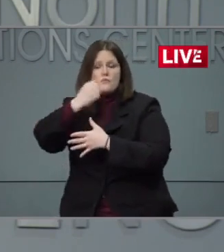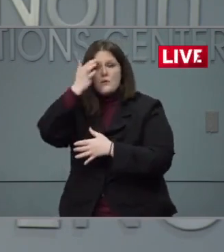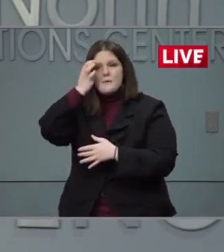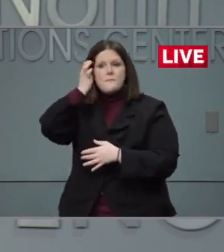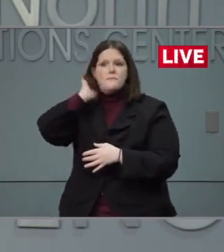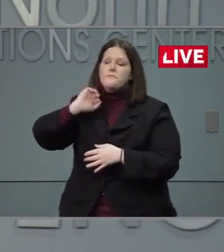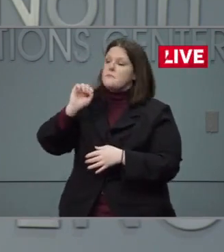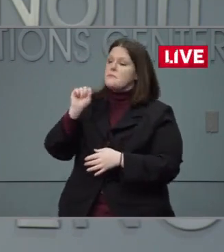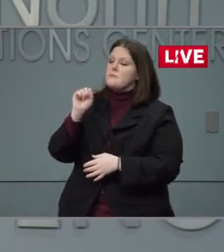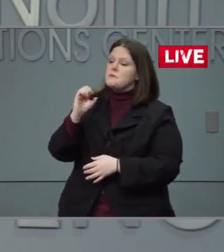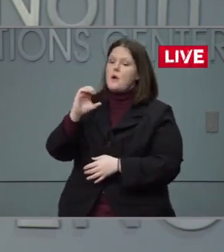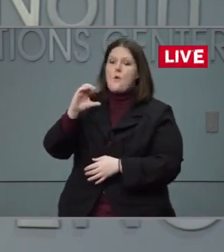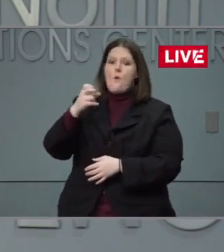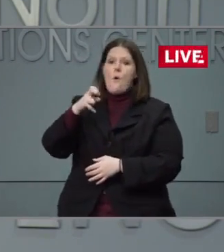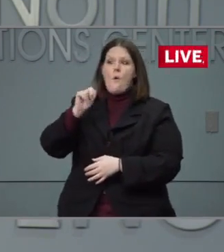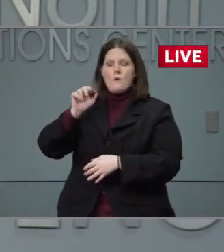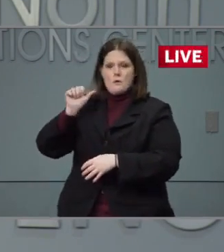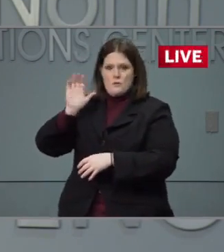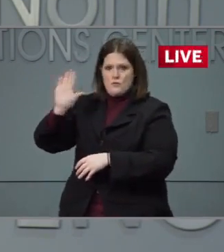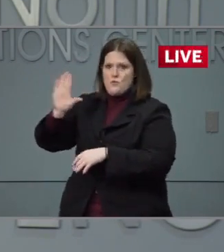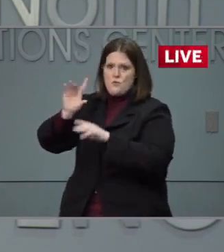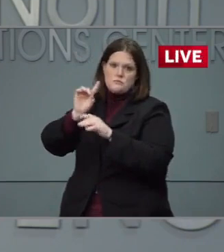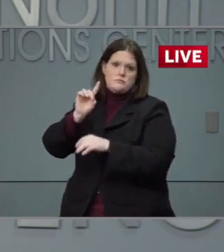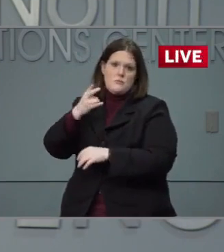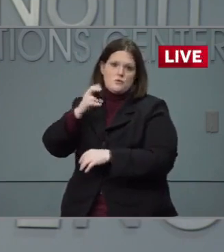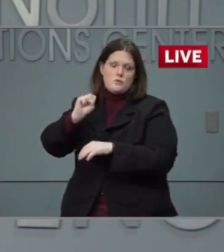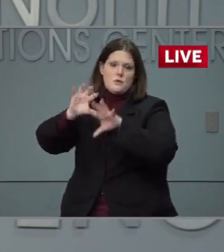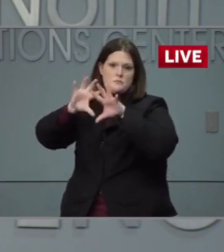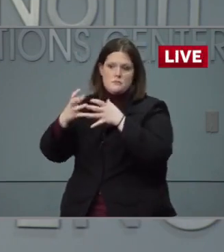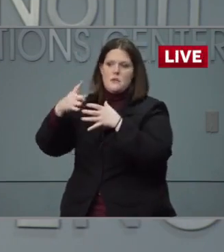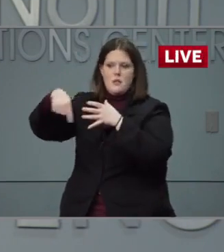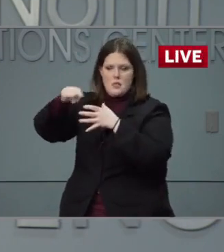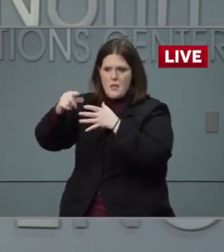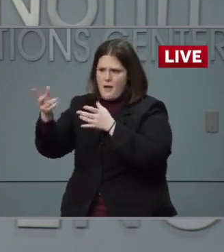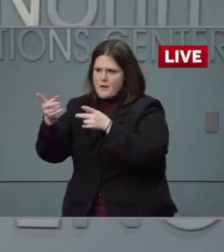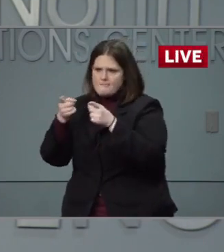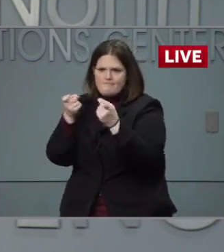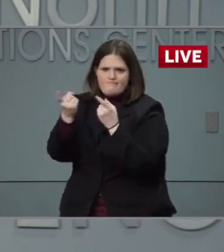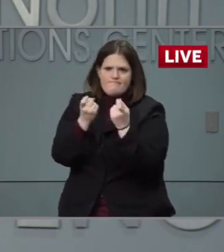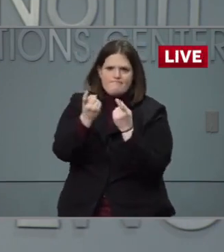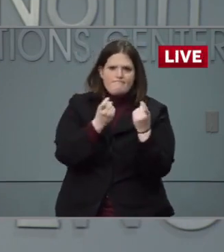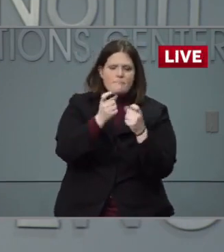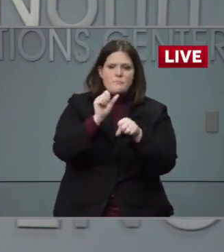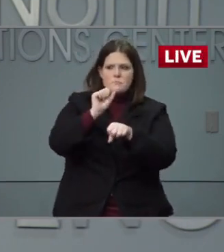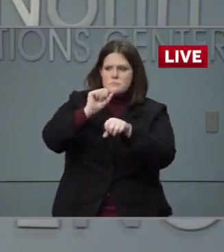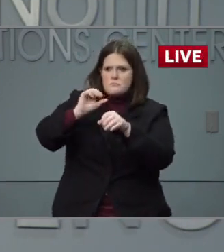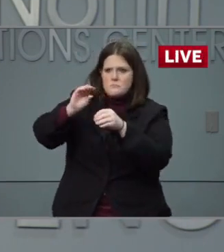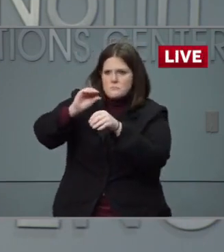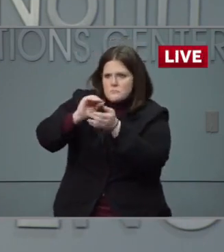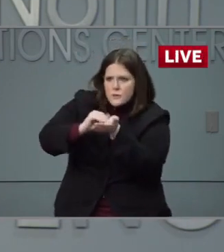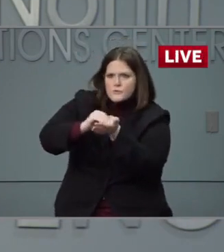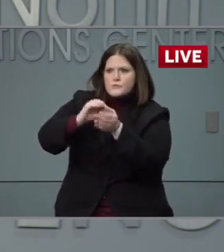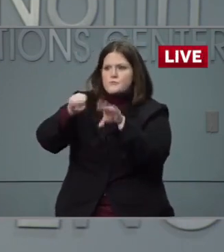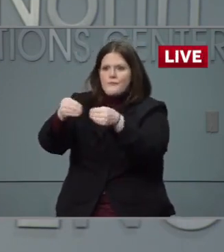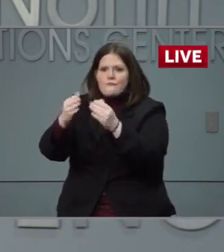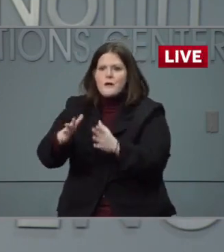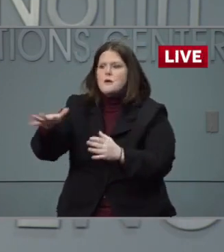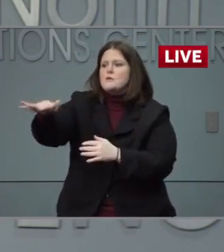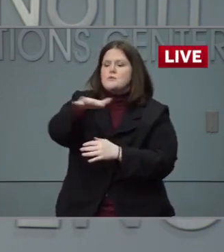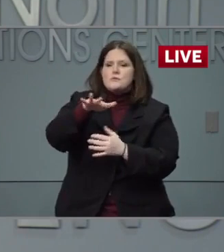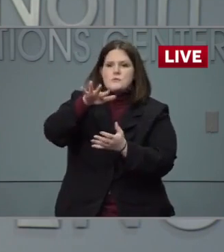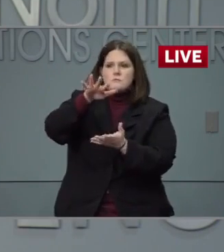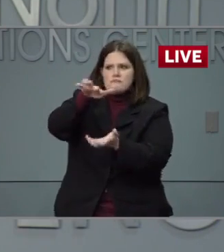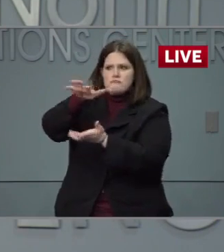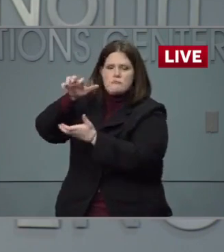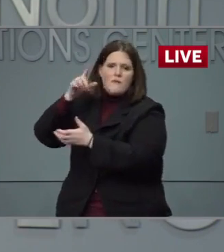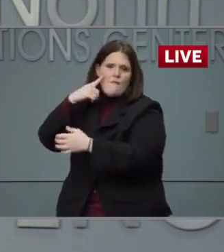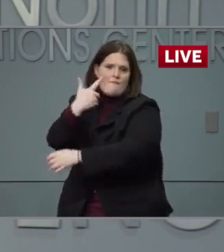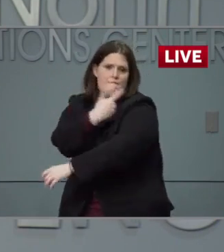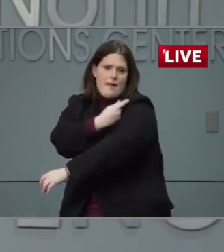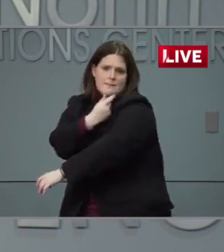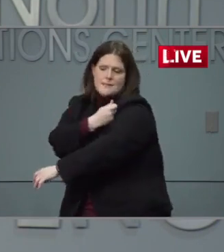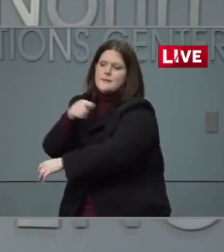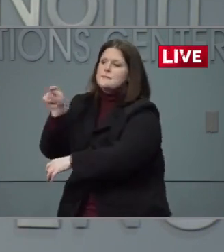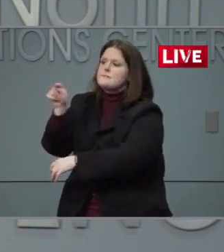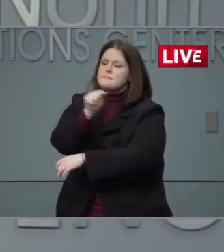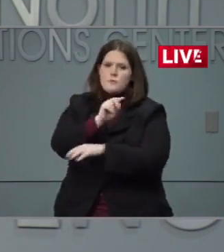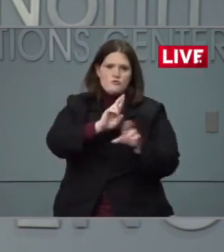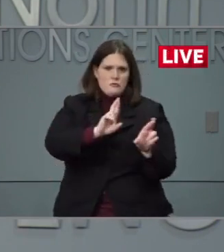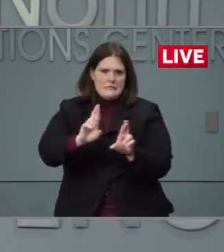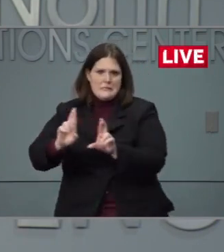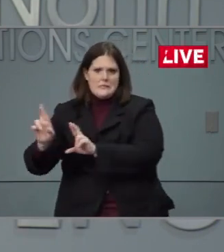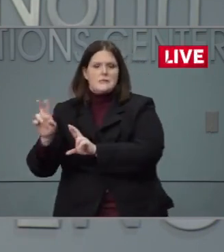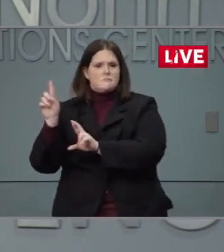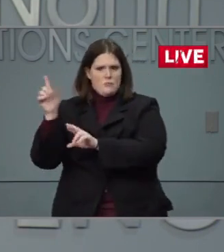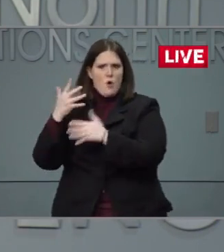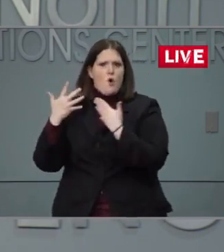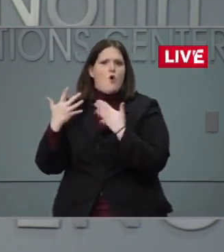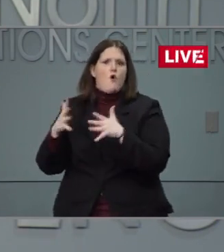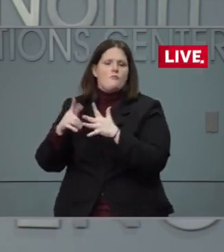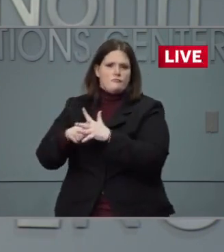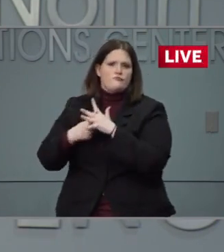SECRETARY COHEN AND HER DEPARTMENT ARE DOING AN EXCELLENT JOB ONBOARDING MORE VACCINE PROVIDERS AND COORDINATING EFFORTS TO HELP PREPARE THOSE PROVIDERS TO GET